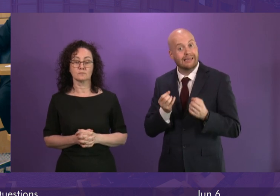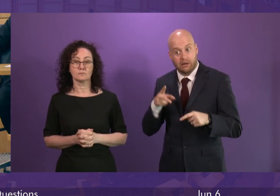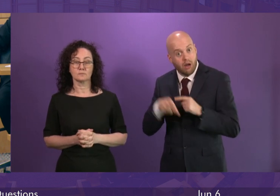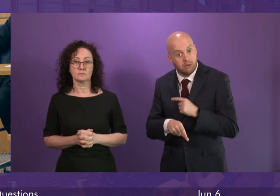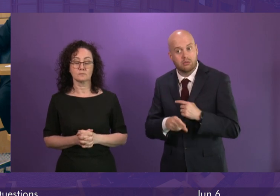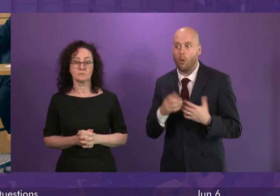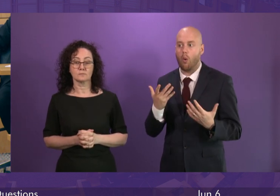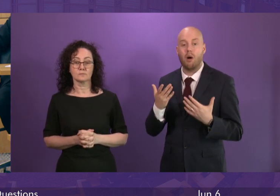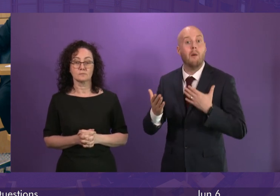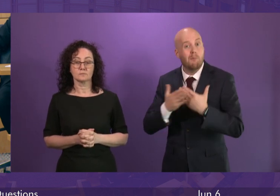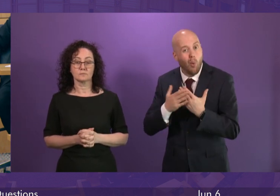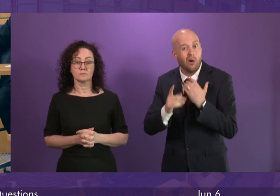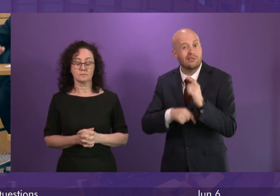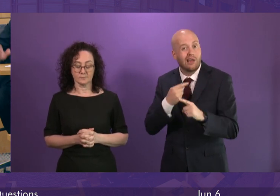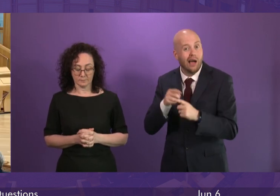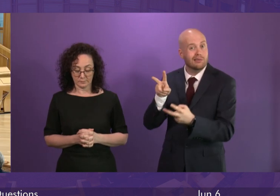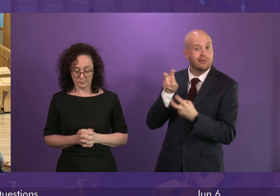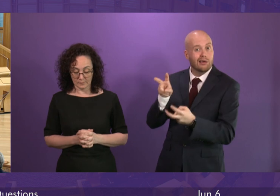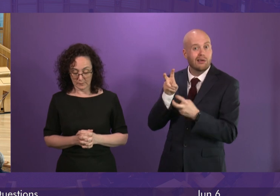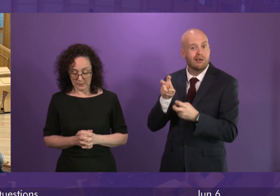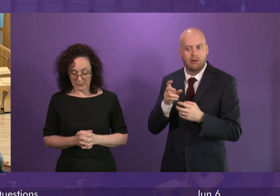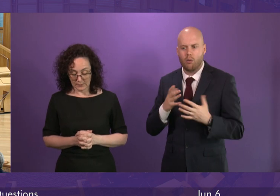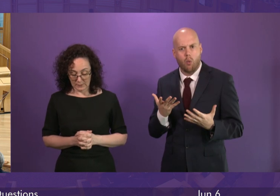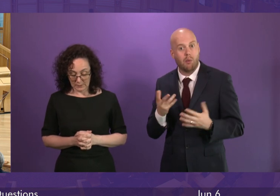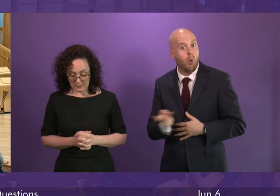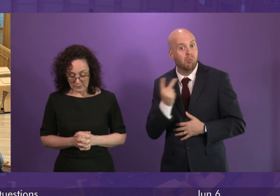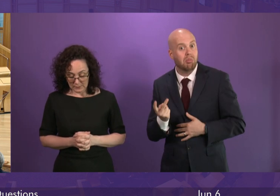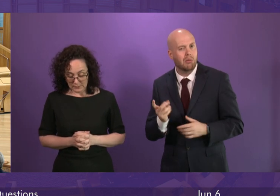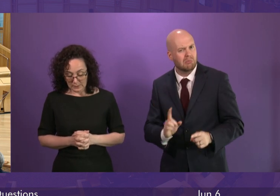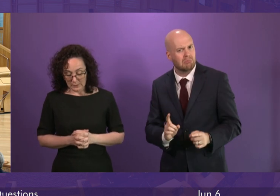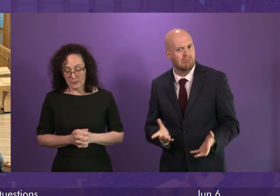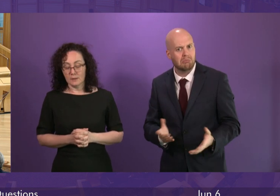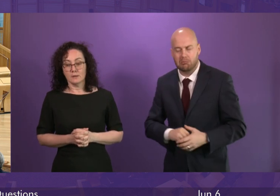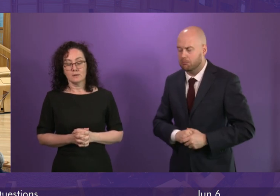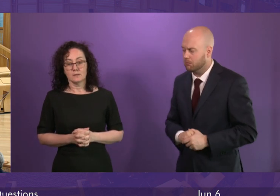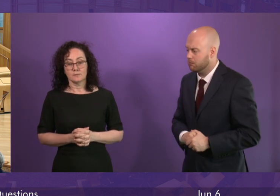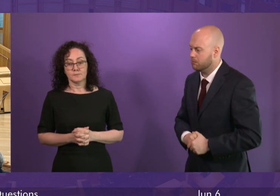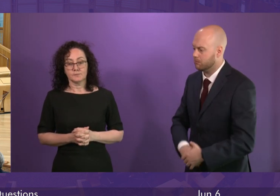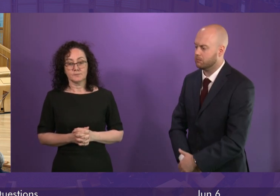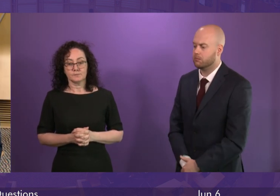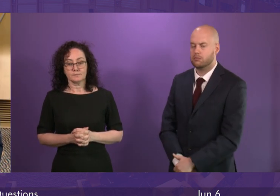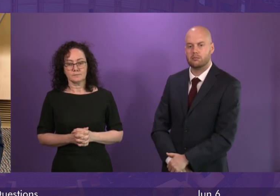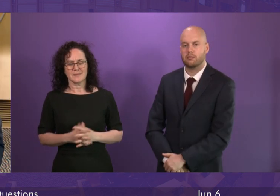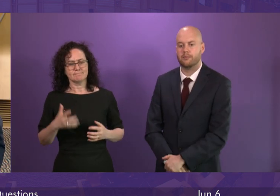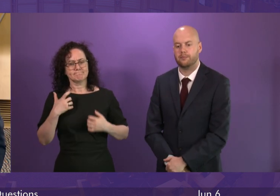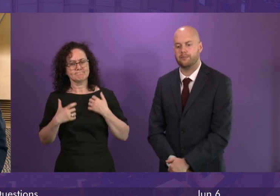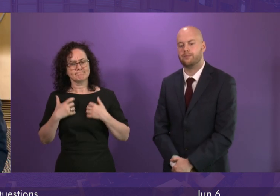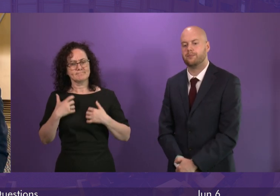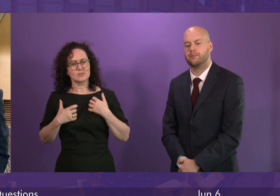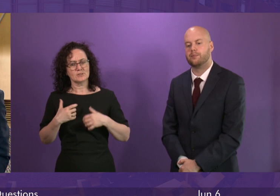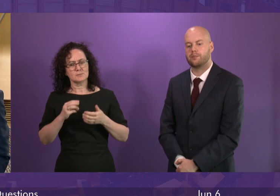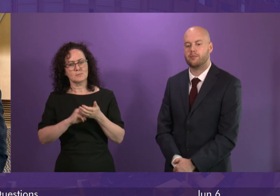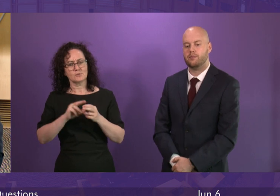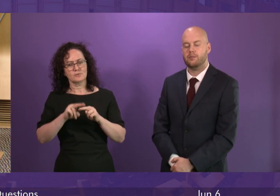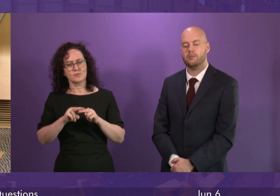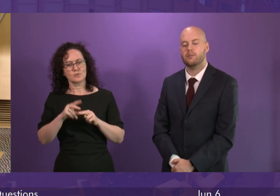families or both? John Swinney: I find it interesting that at